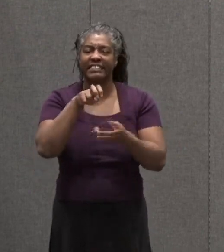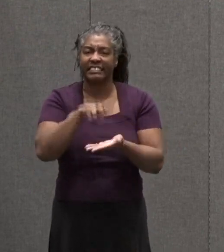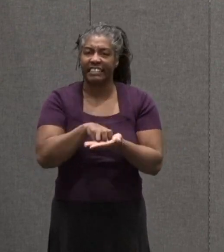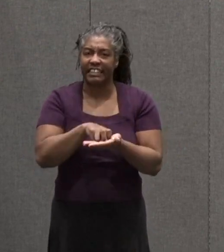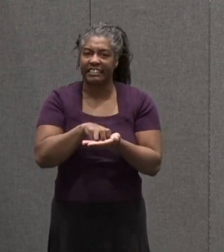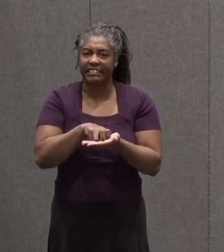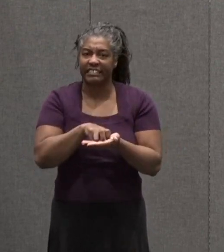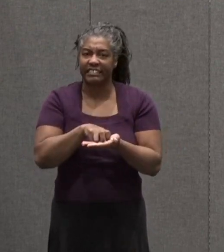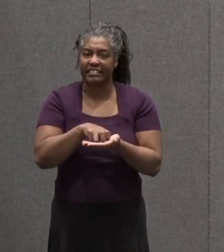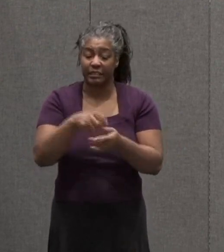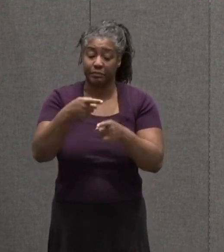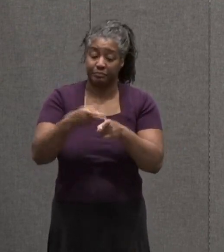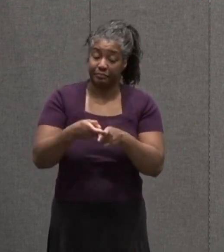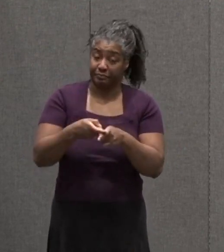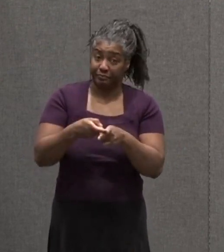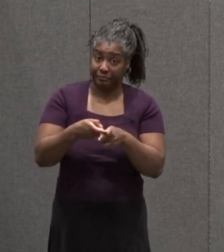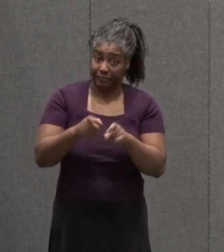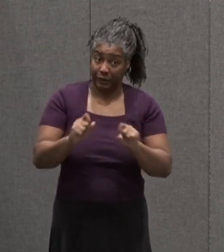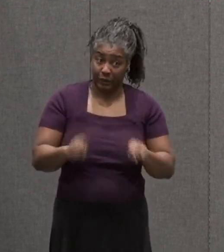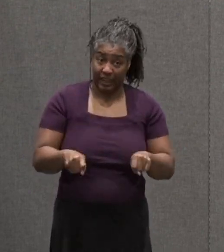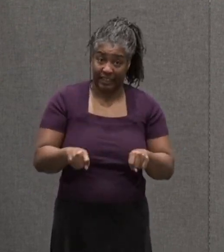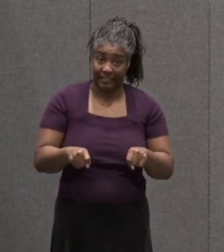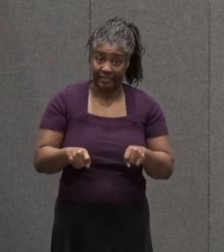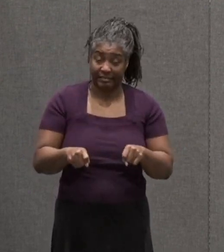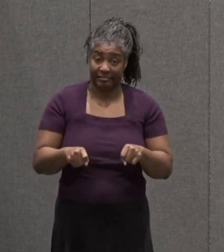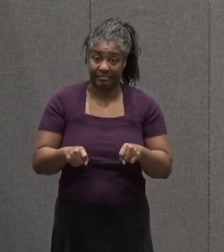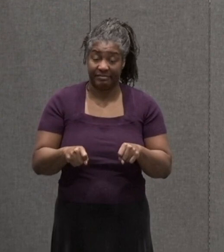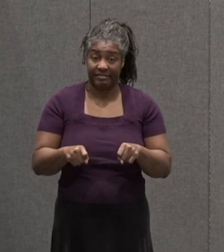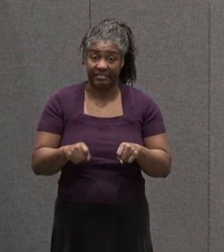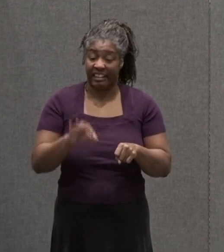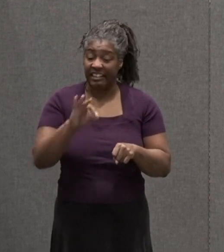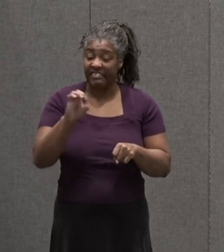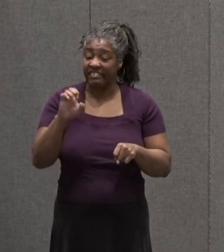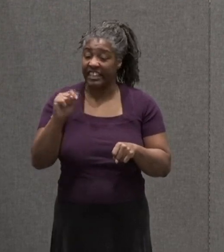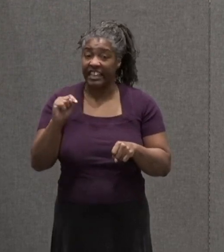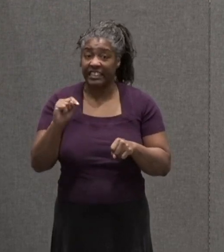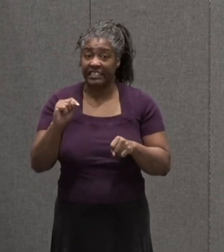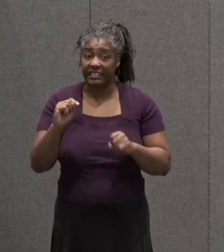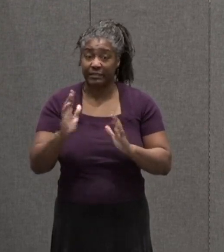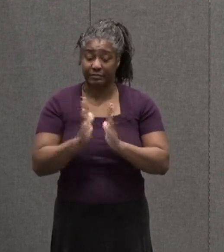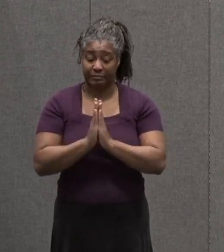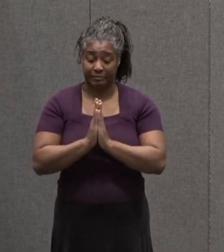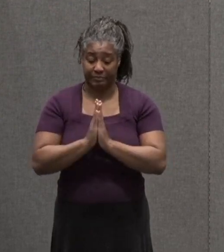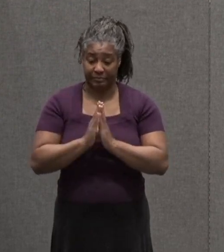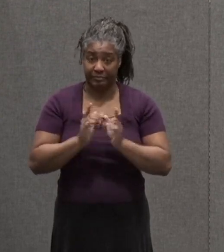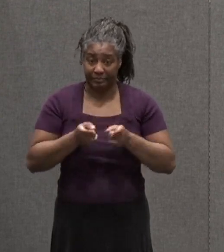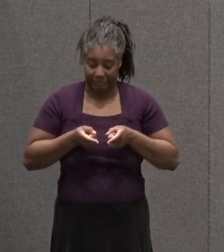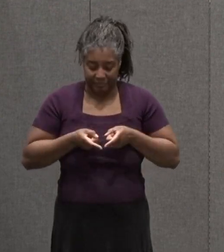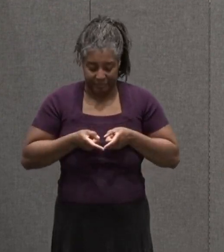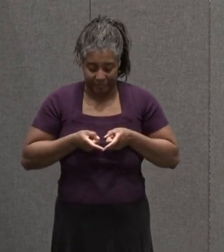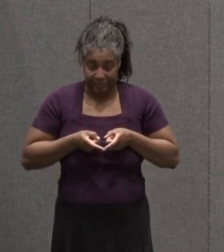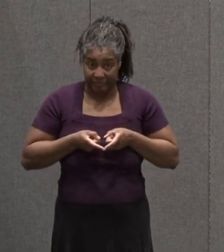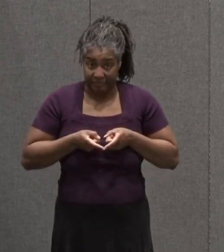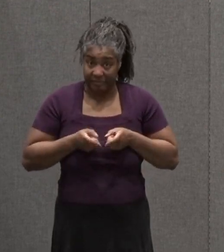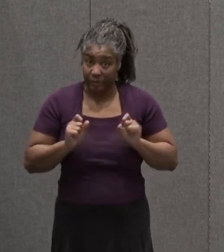If you wanna sit with your soles of your feet together, you can, what works for you. You can even sit in a chair.